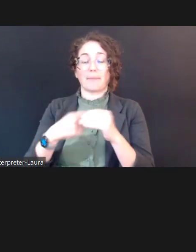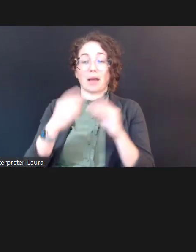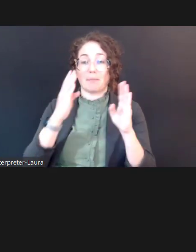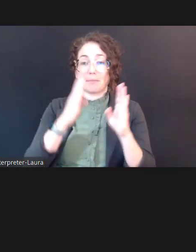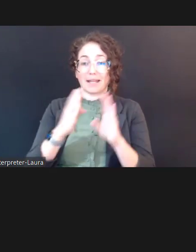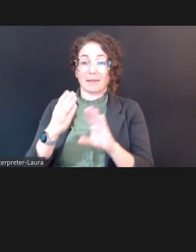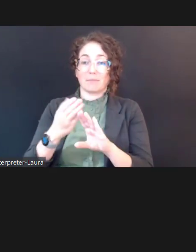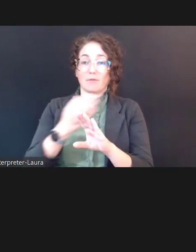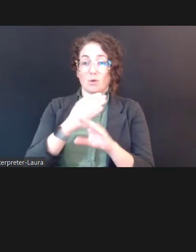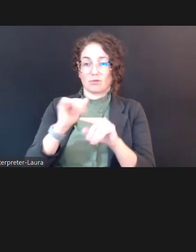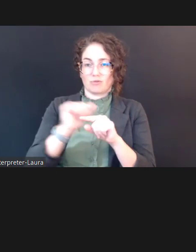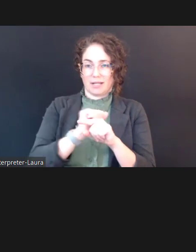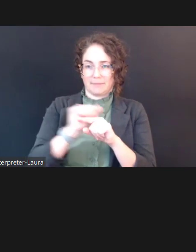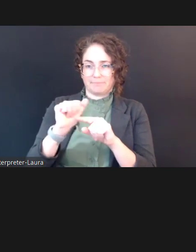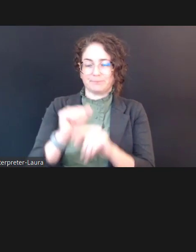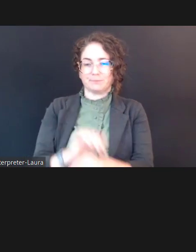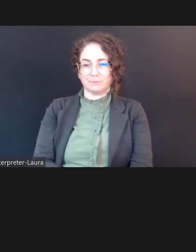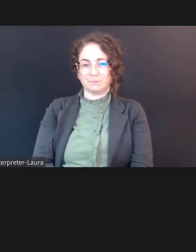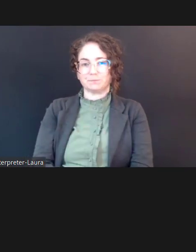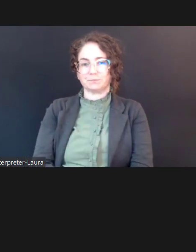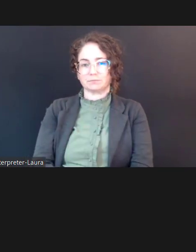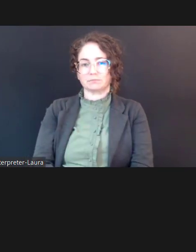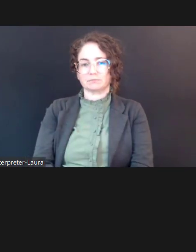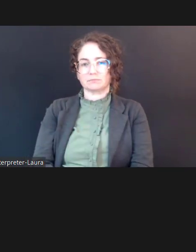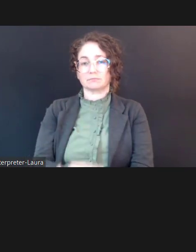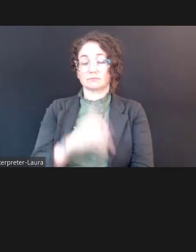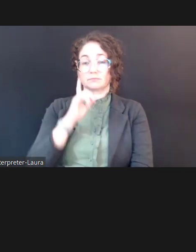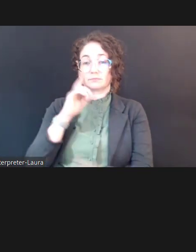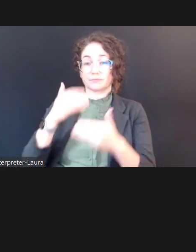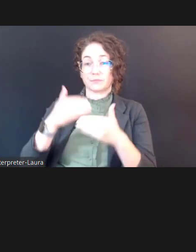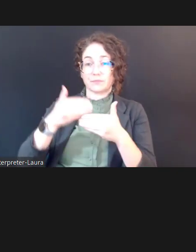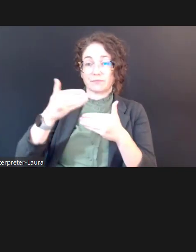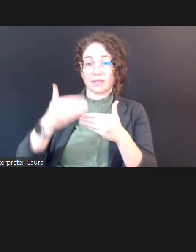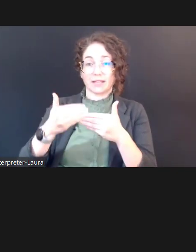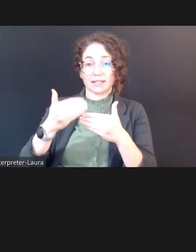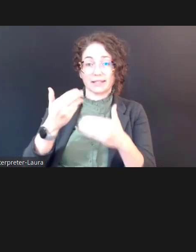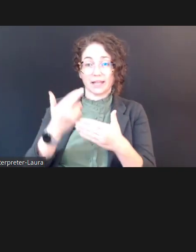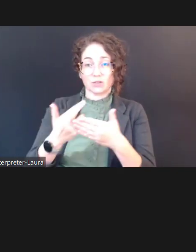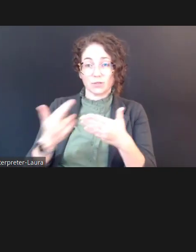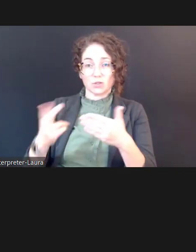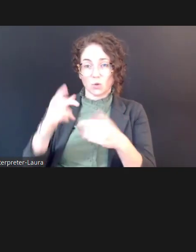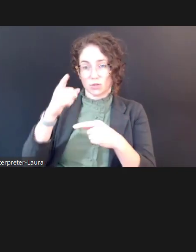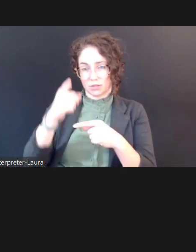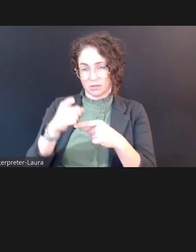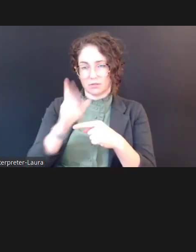In the next set of resources is where you will find links to the